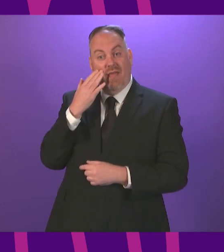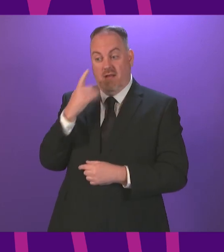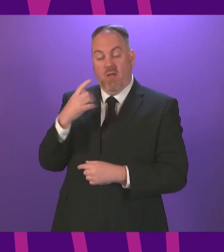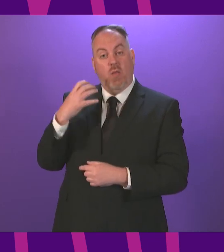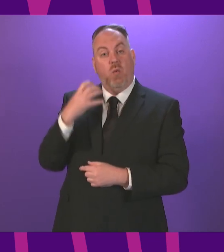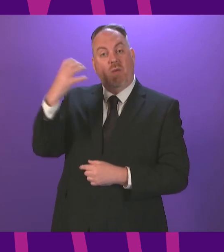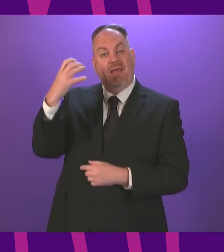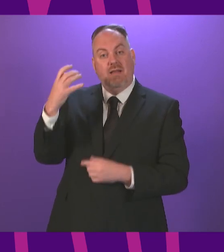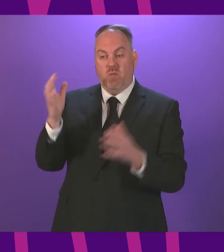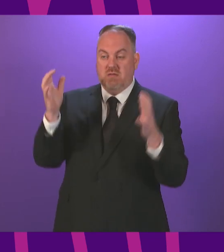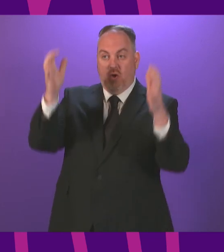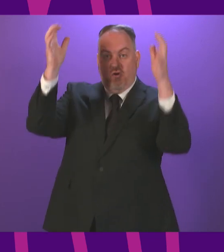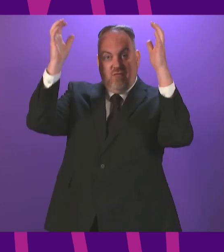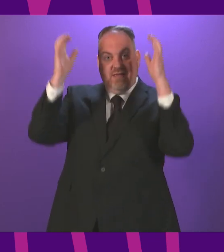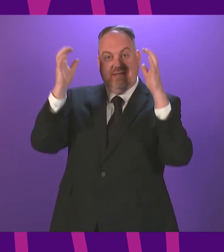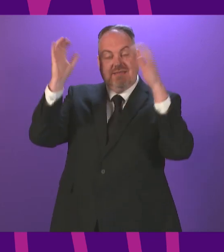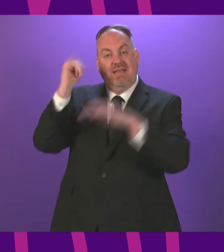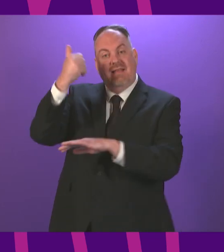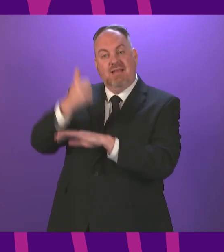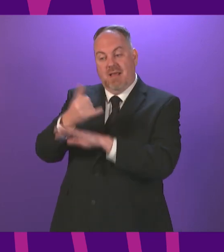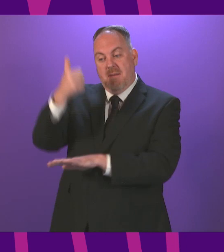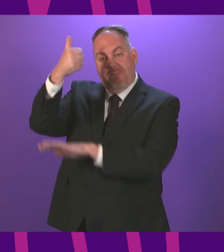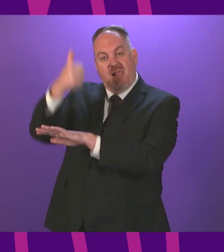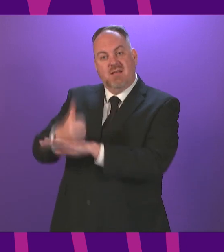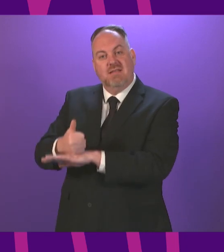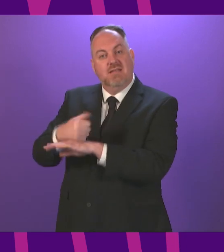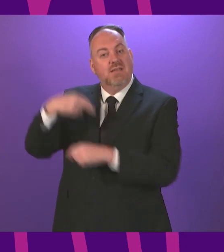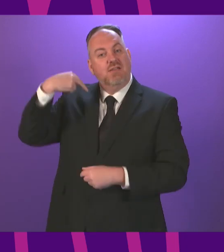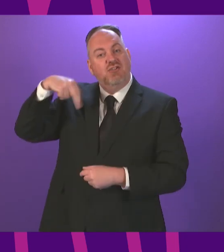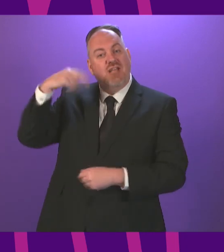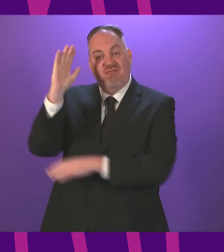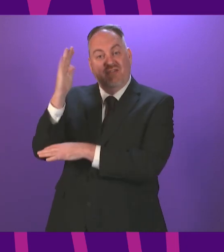was to plant a cherry tree in the grounds of Canongate kirk, which is just across the road